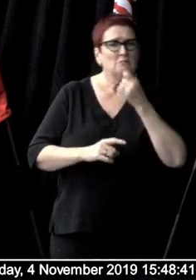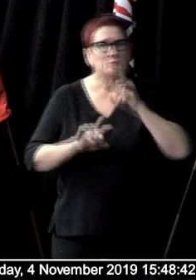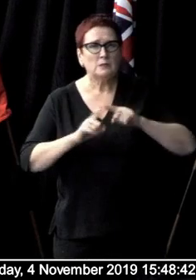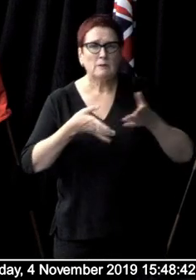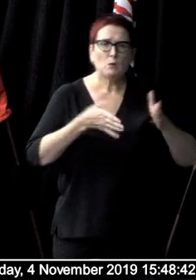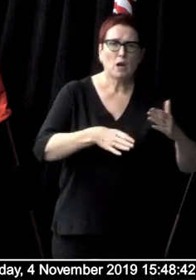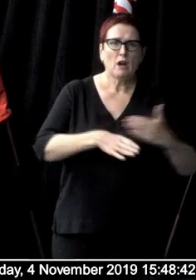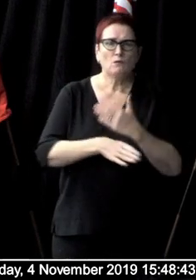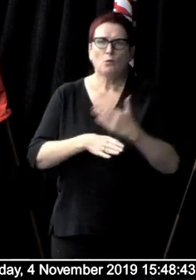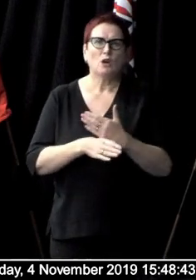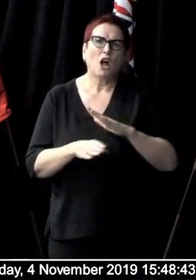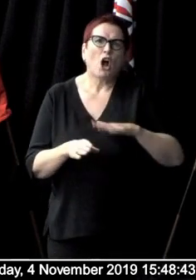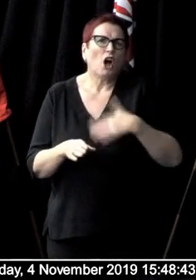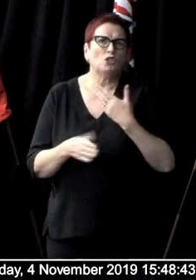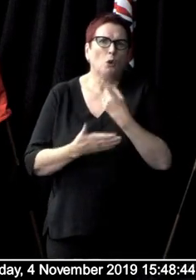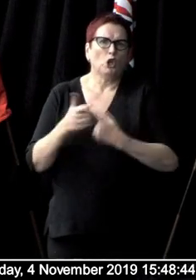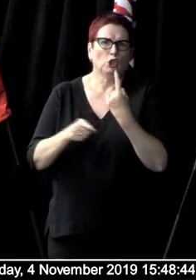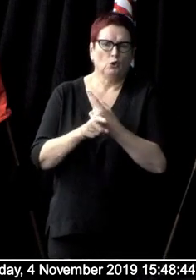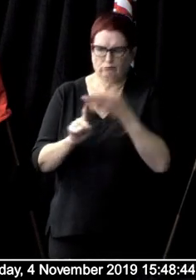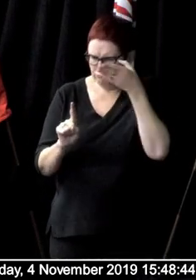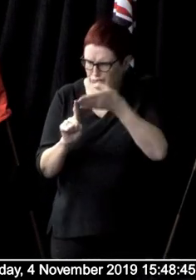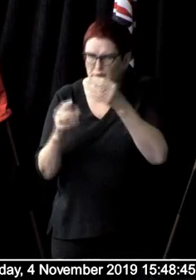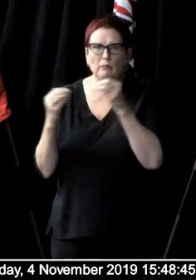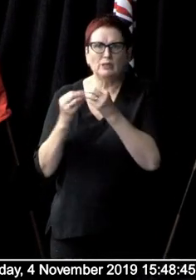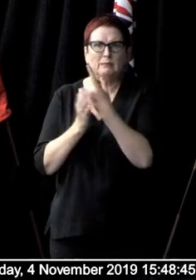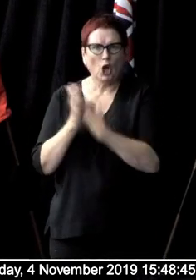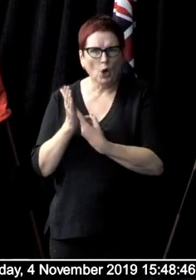want to give too much of a Brisbane centric kind of focus, but there is,